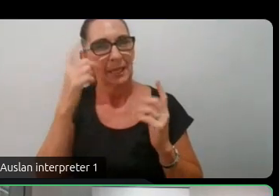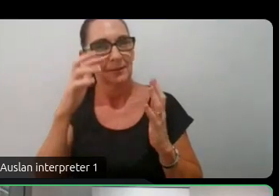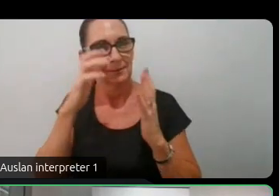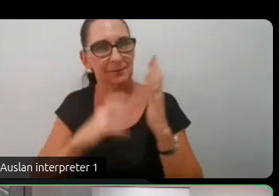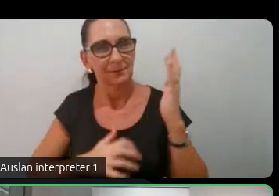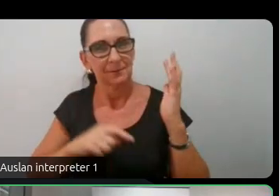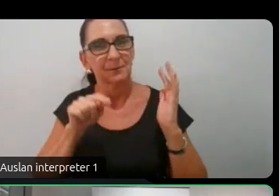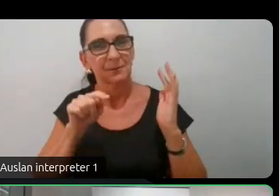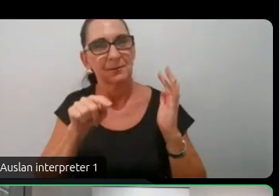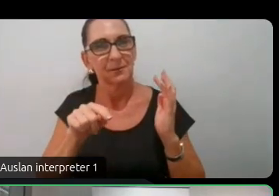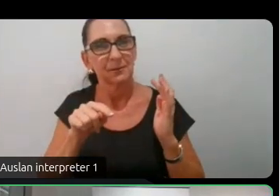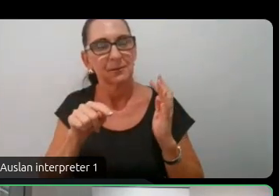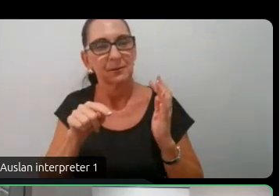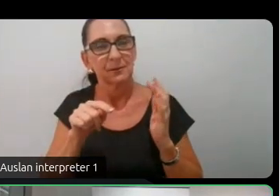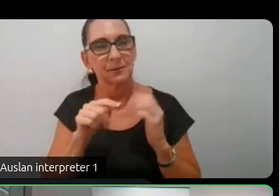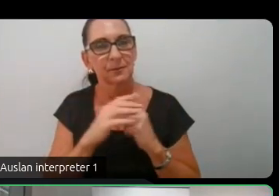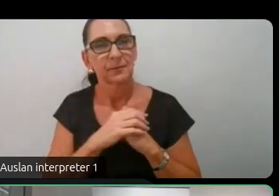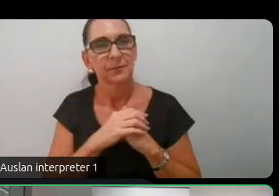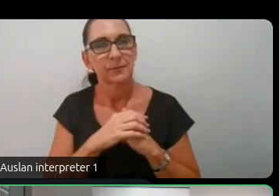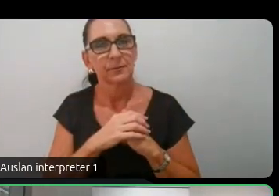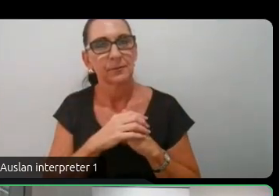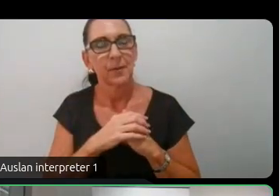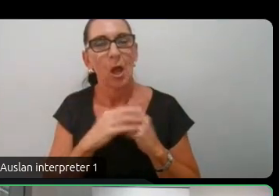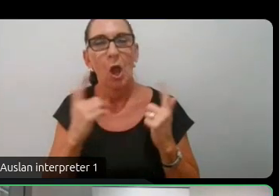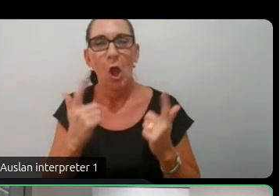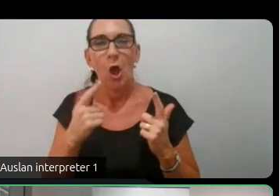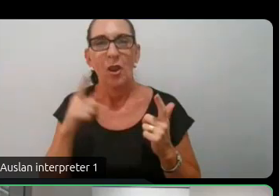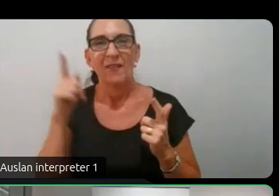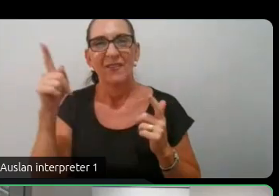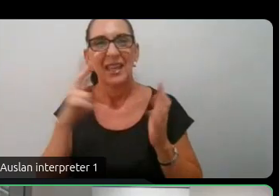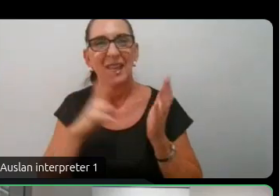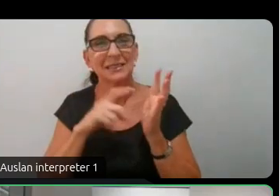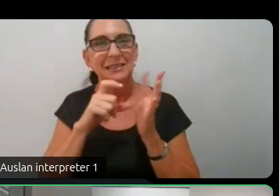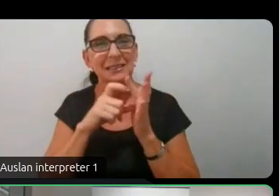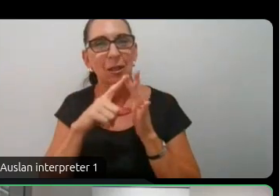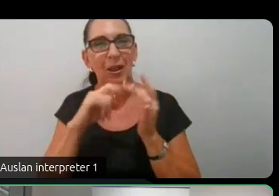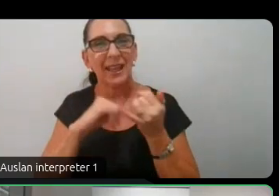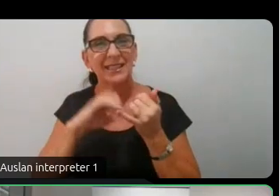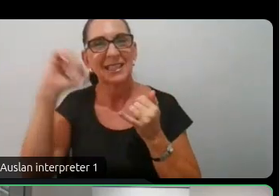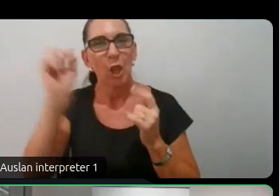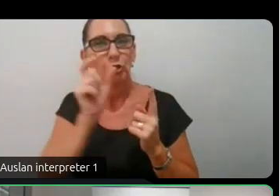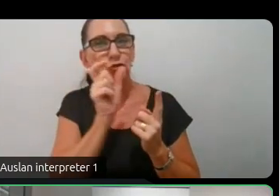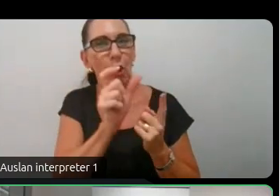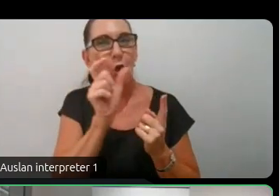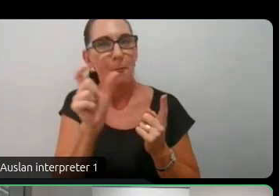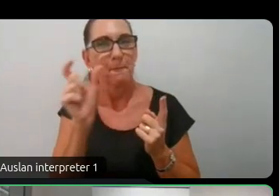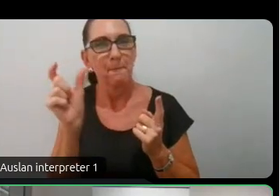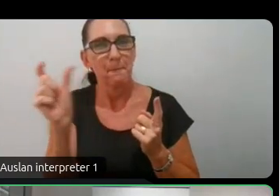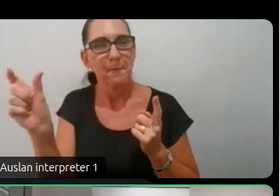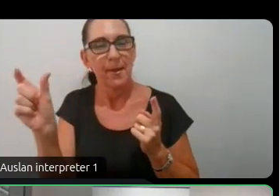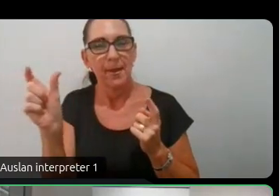to talk about in a second. A lot of terms in the NDIS um have a very different meaning to